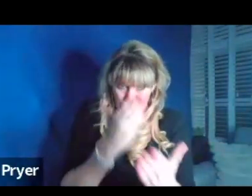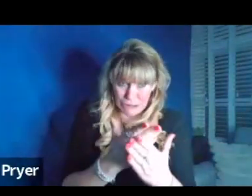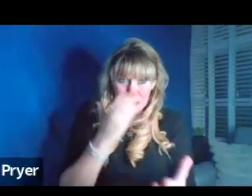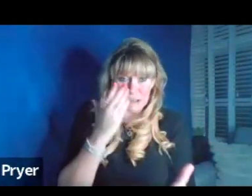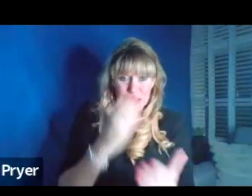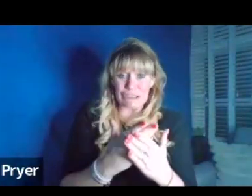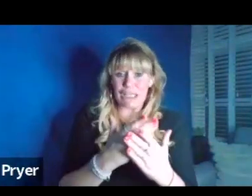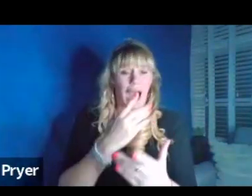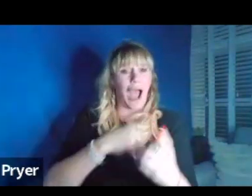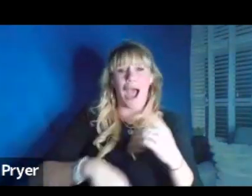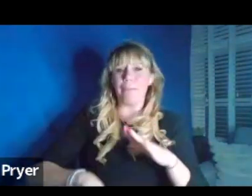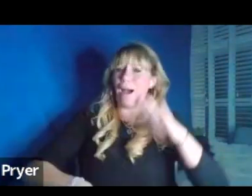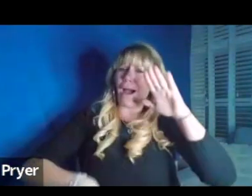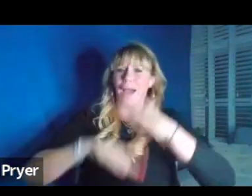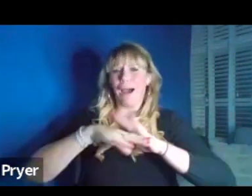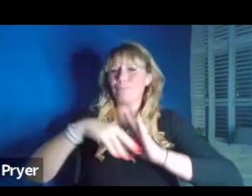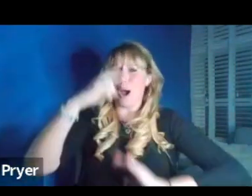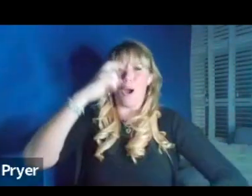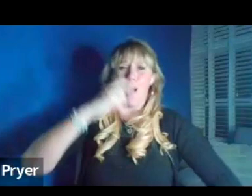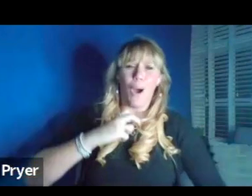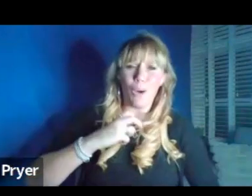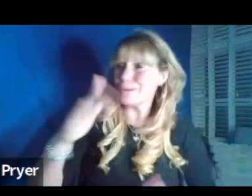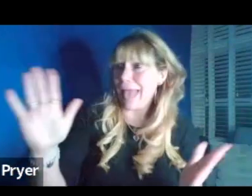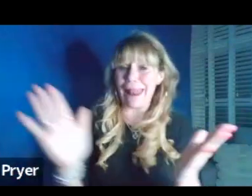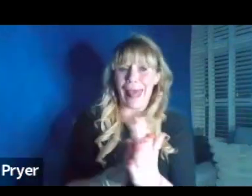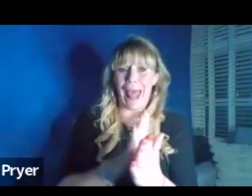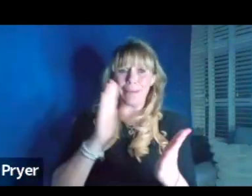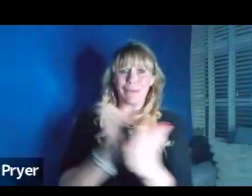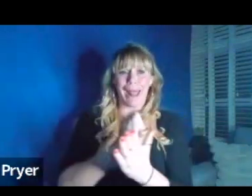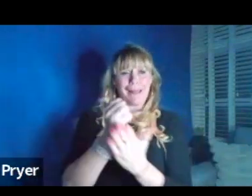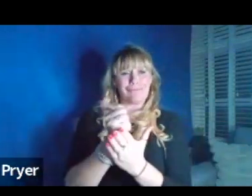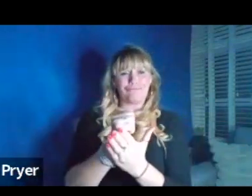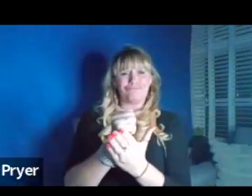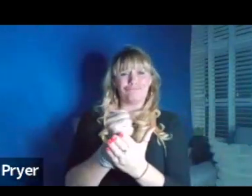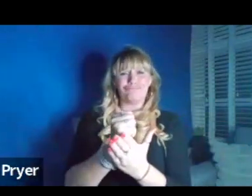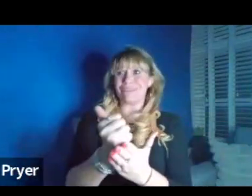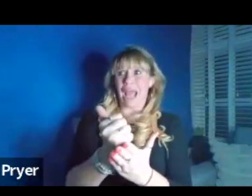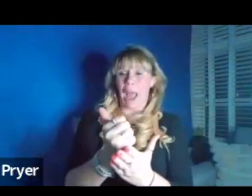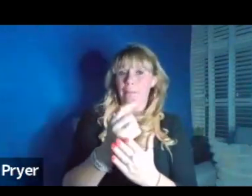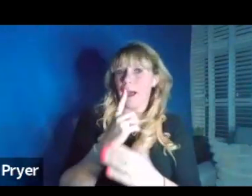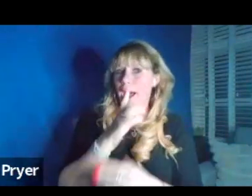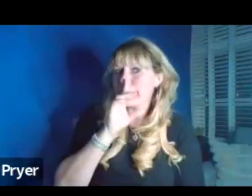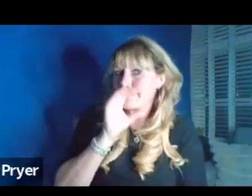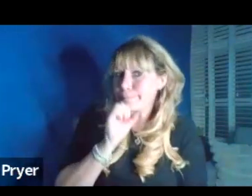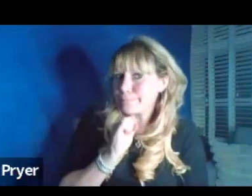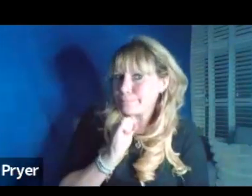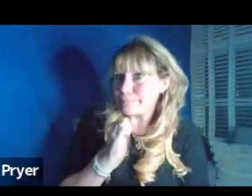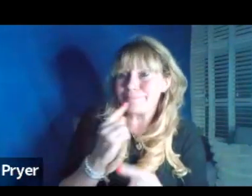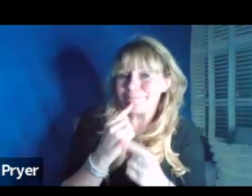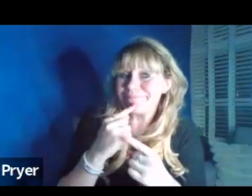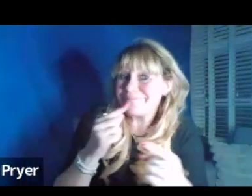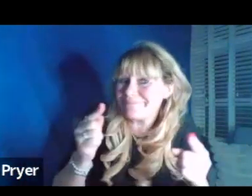But let me make a very small confession Although I have a lover